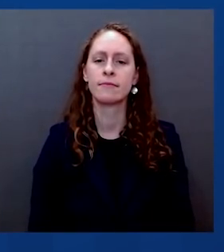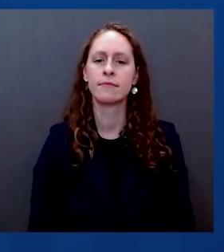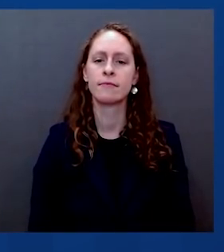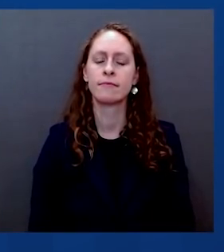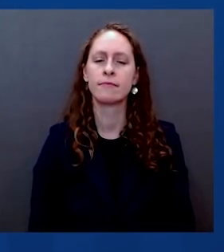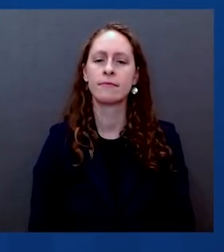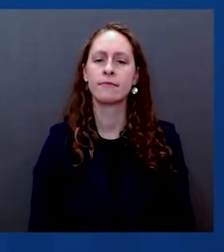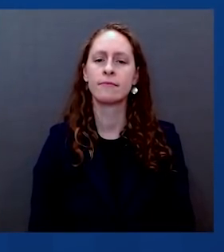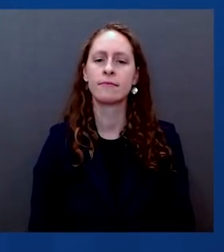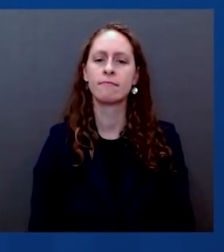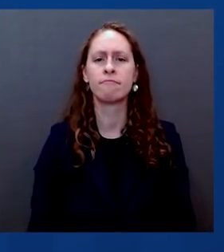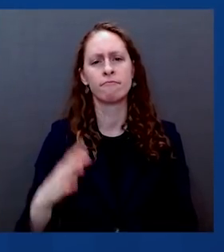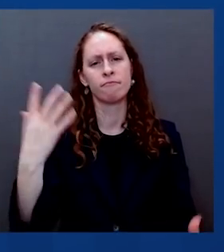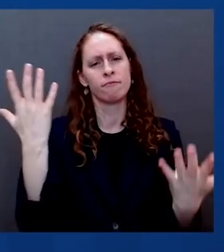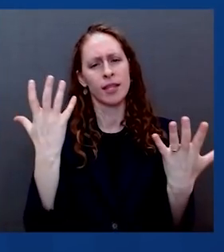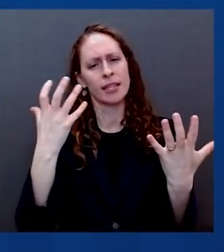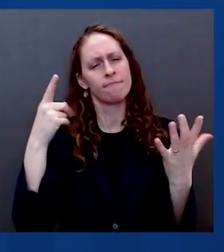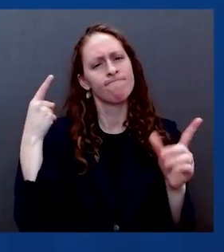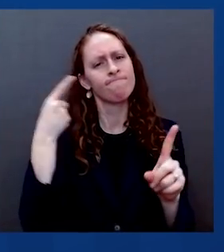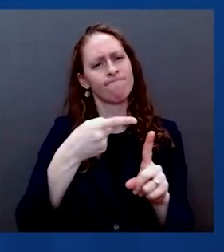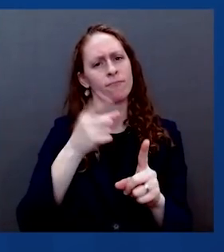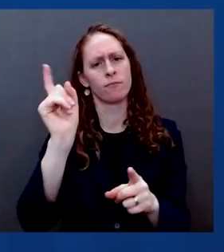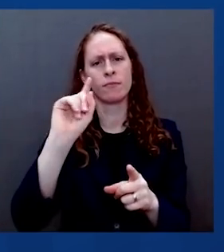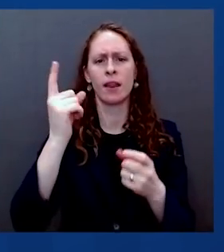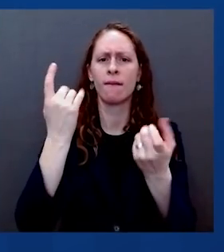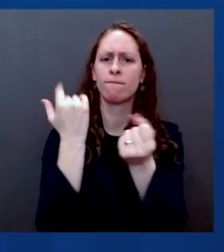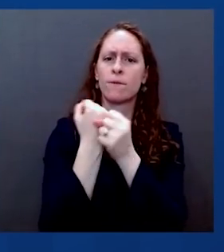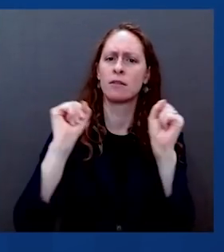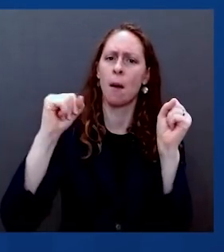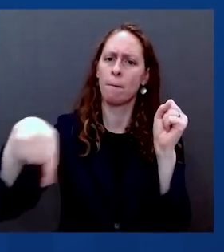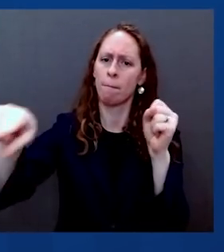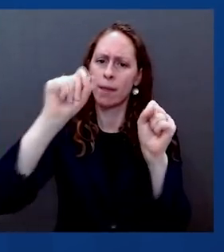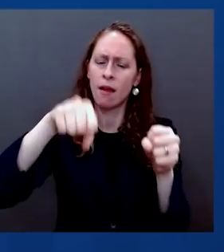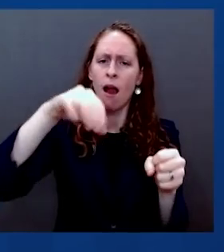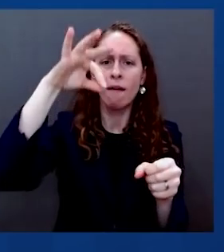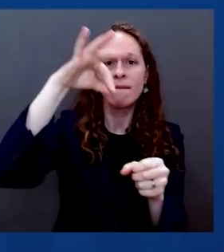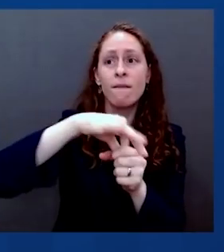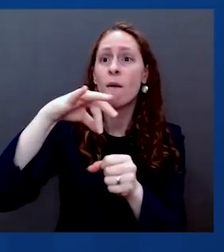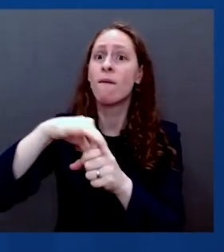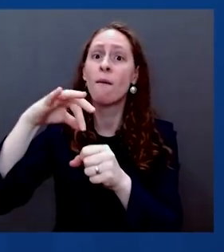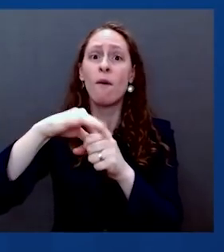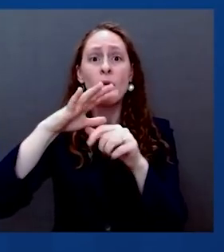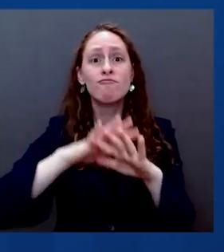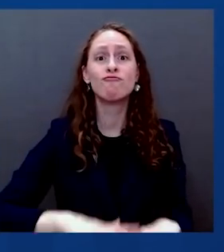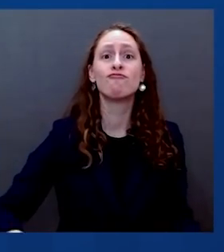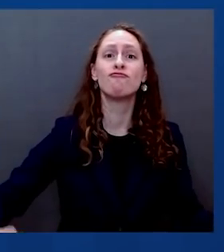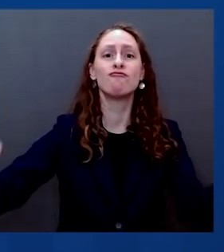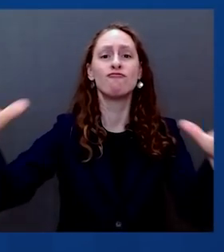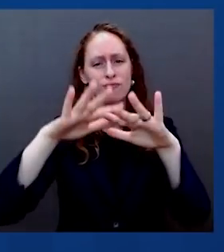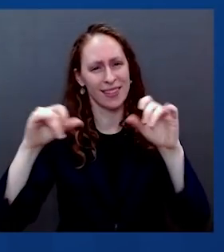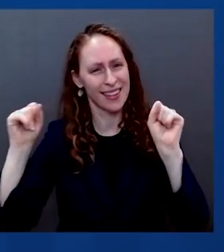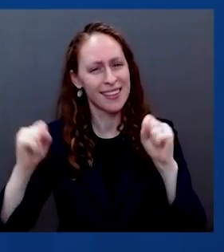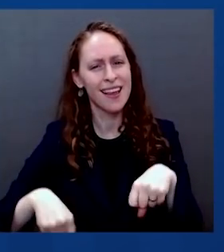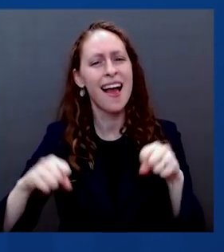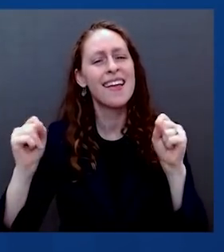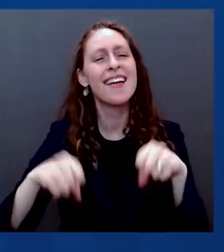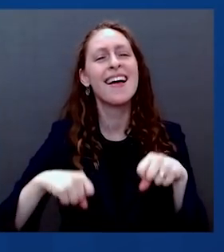is un-democratic, it is not unprecedented. Black Americans were denied full citizenship